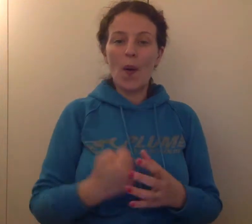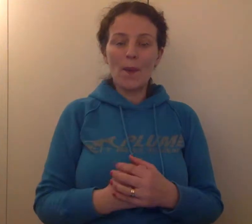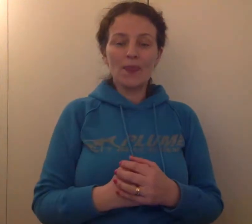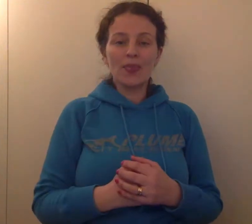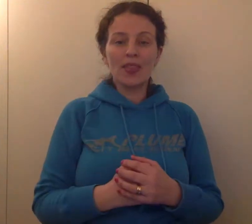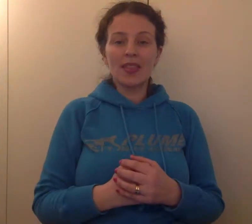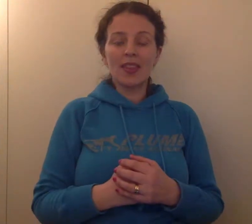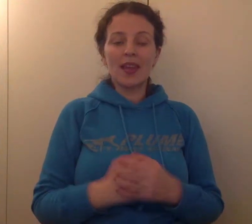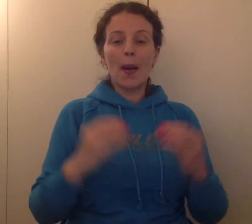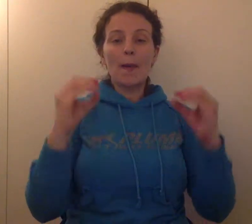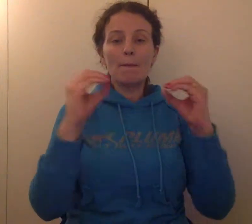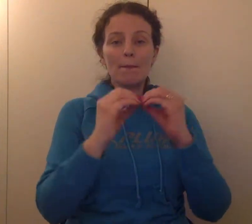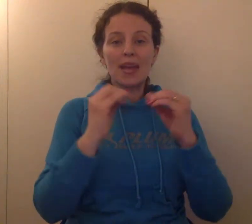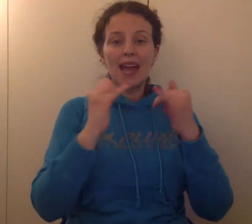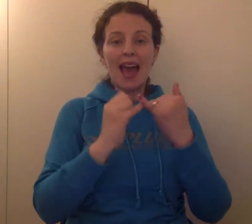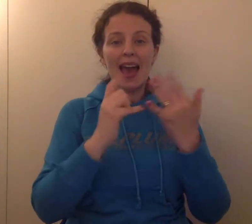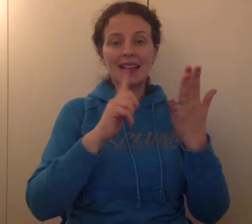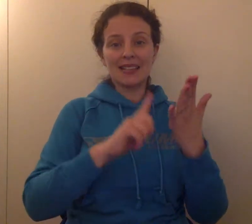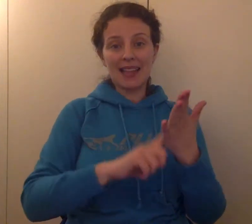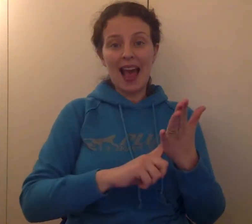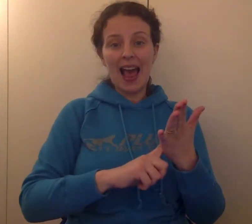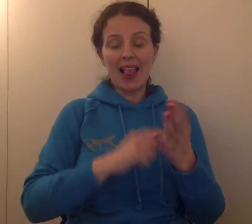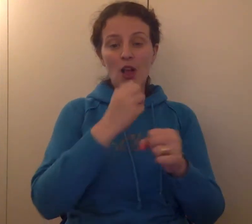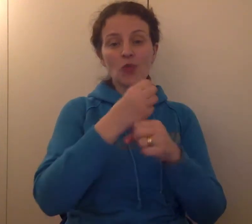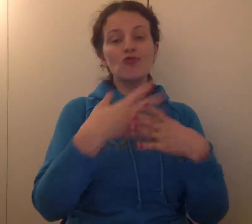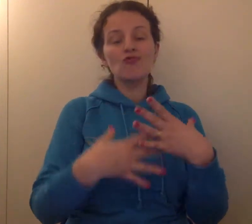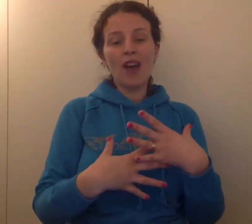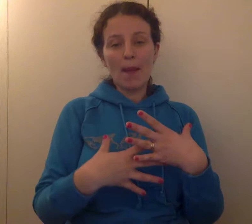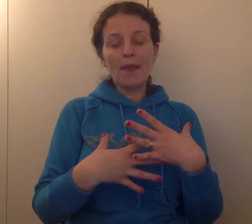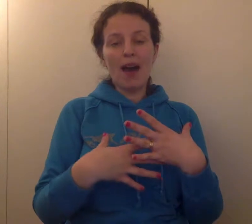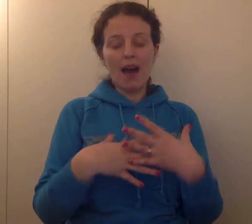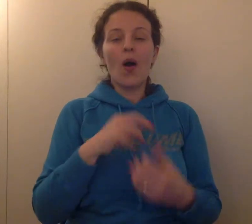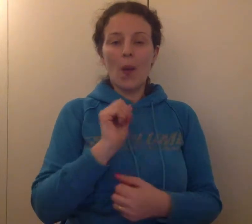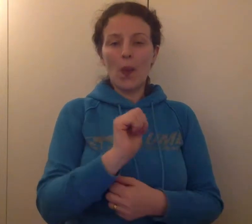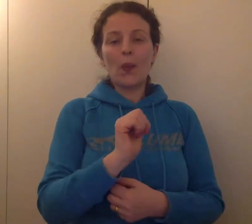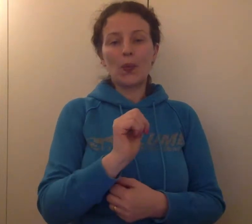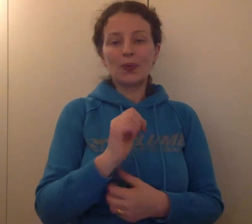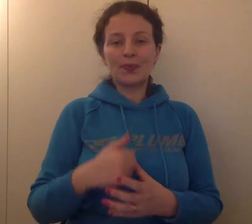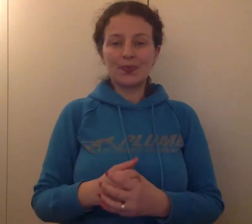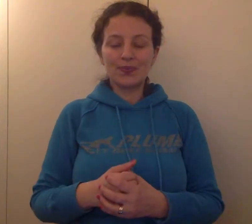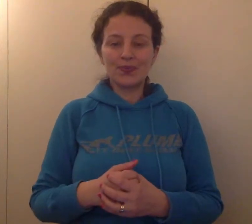BSL has it's own grammar.